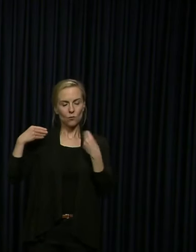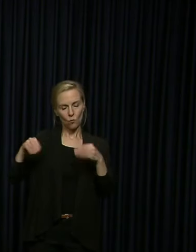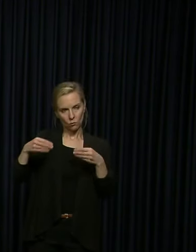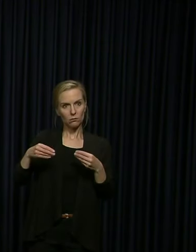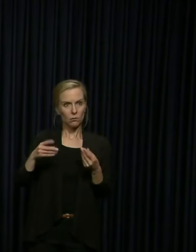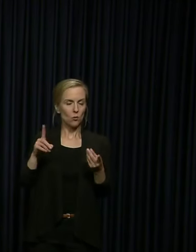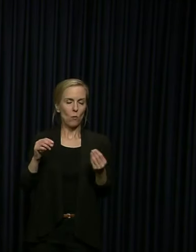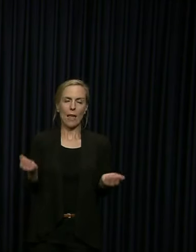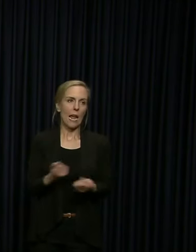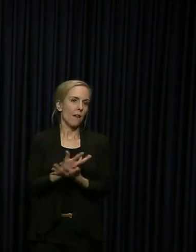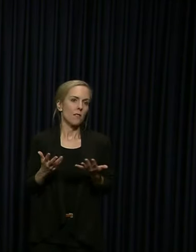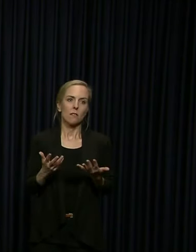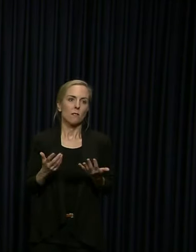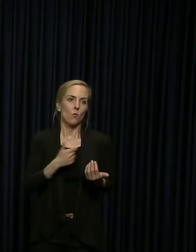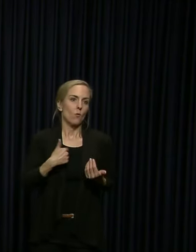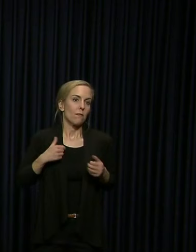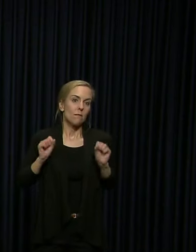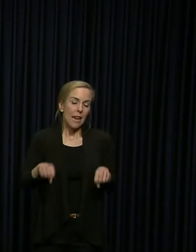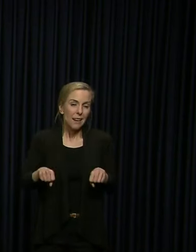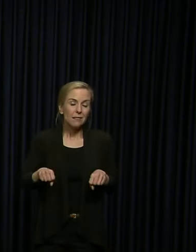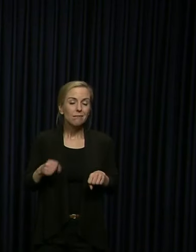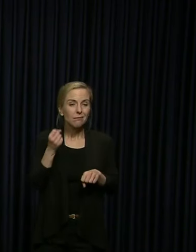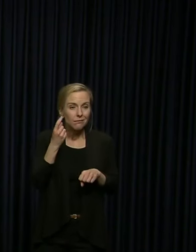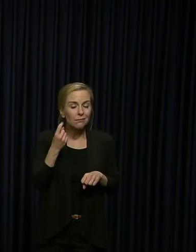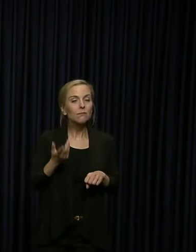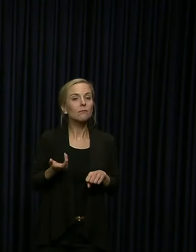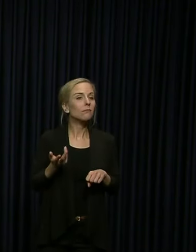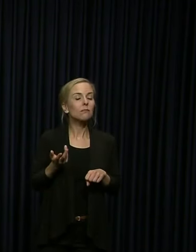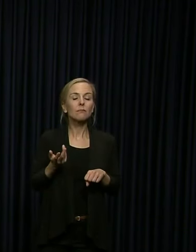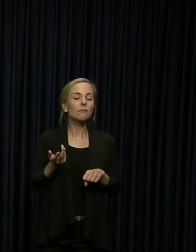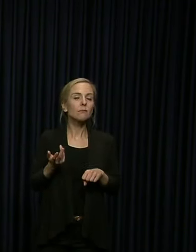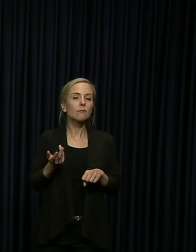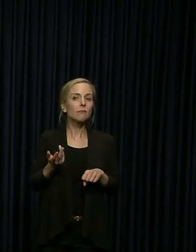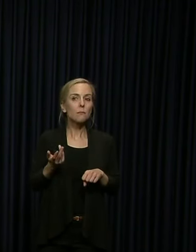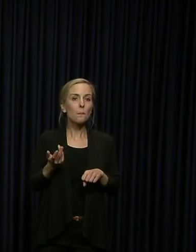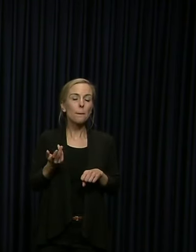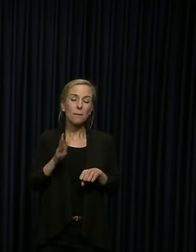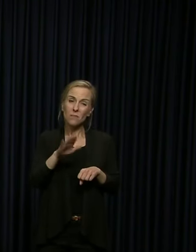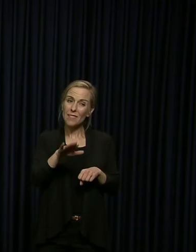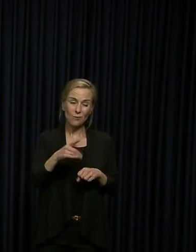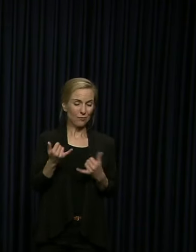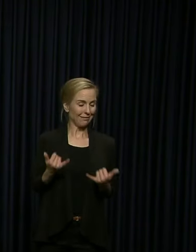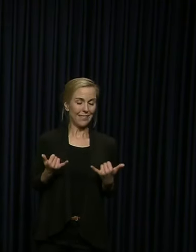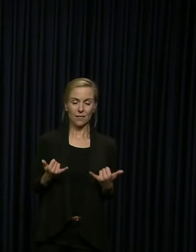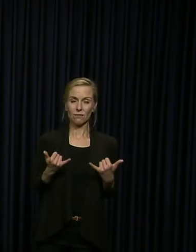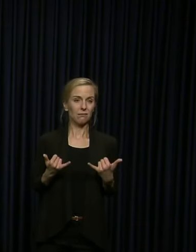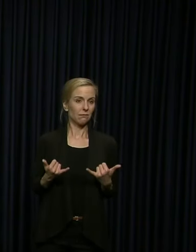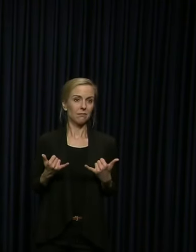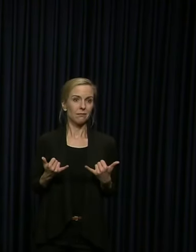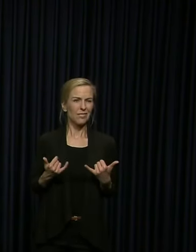REMEMBER THAT WE ARE IN THIS TOGETHER, AND AS KENTUCKIANS WE